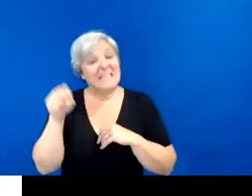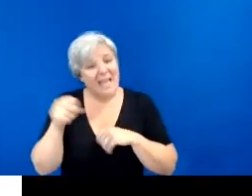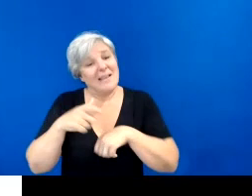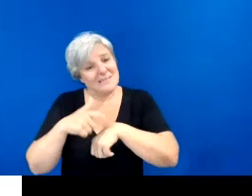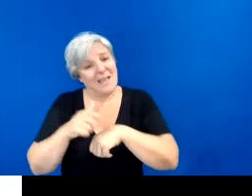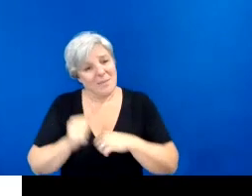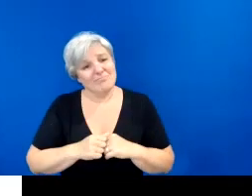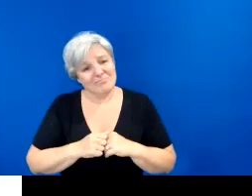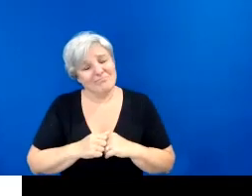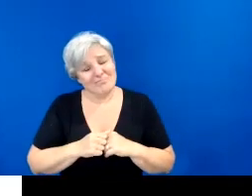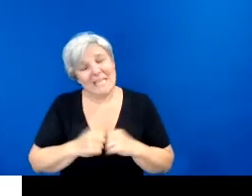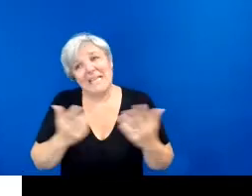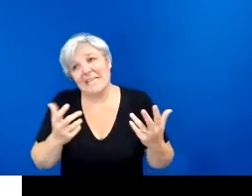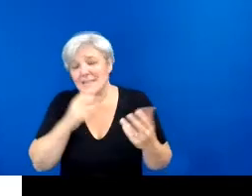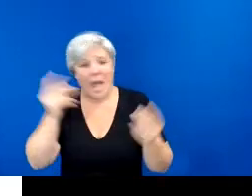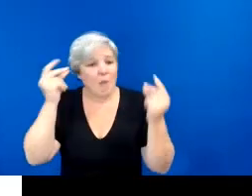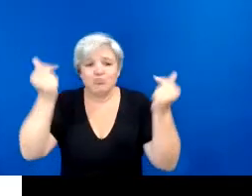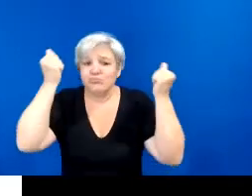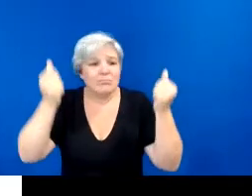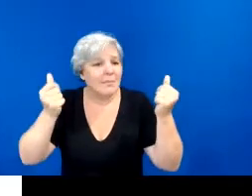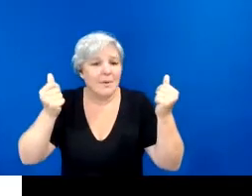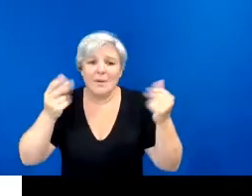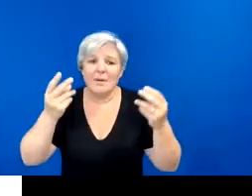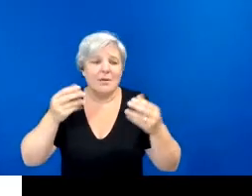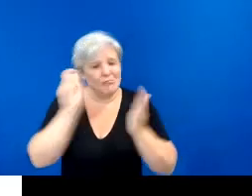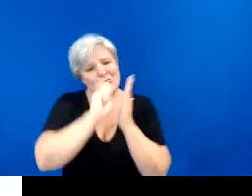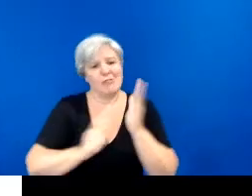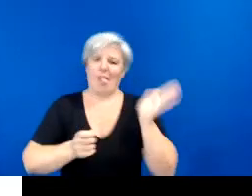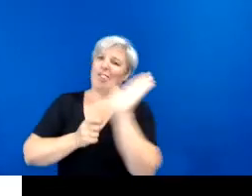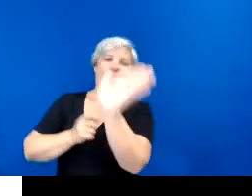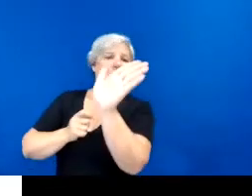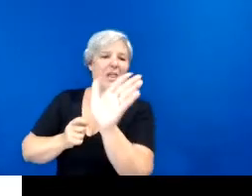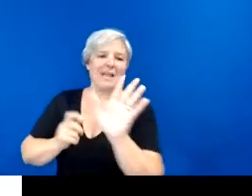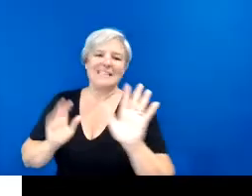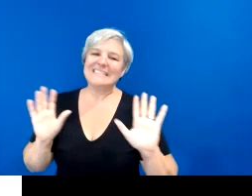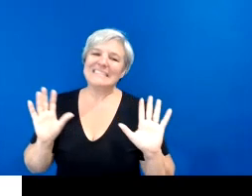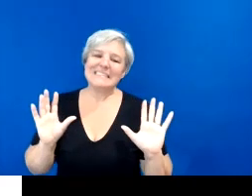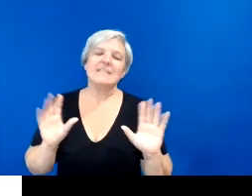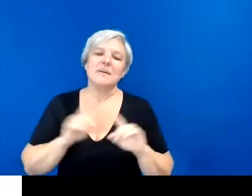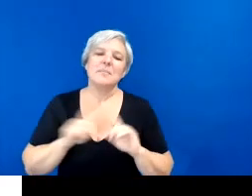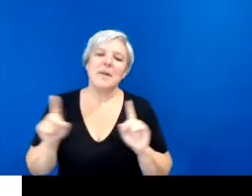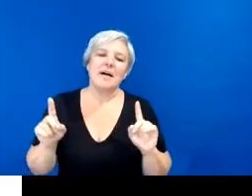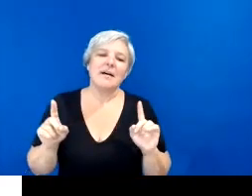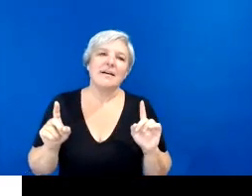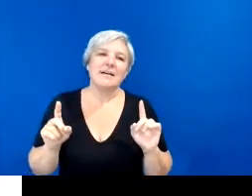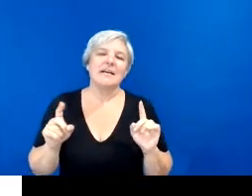It's not going to happen in one semester or maybe even two or three semesters, but it is something that is always a work in progress